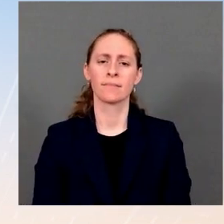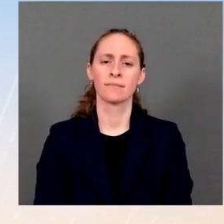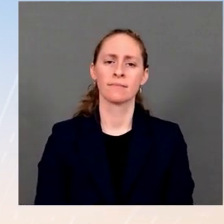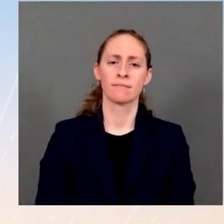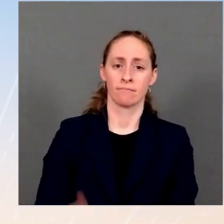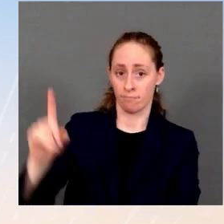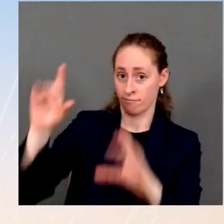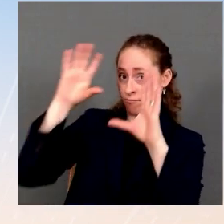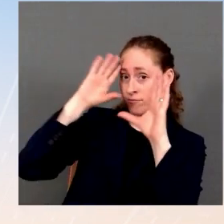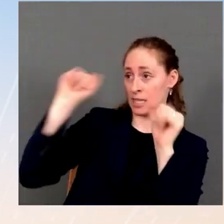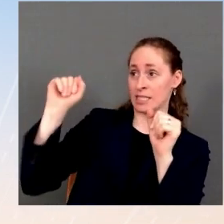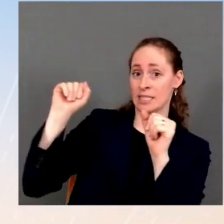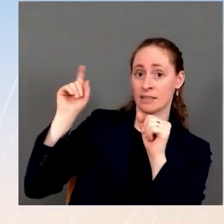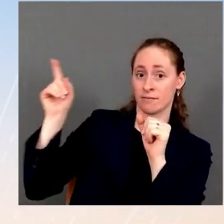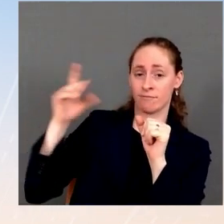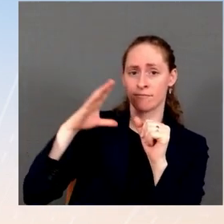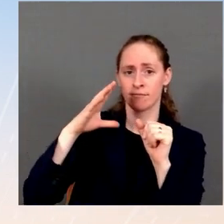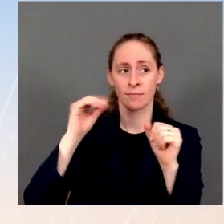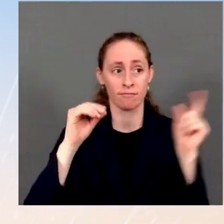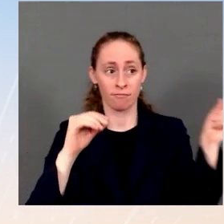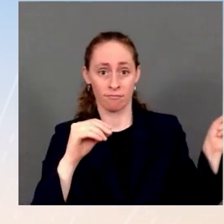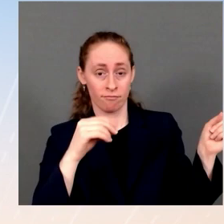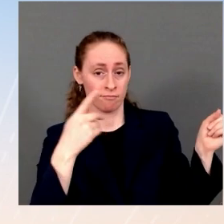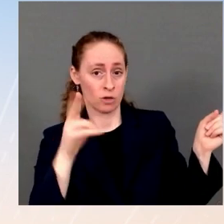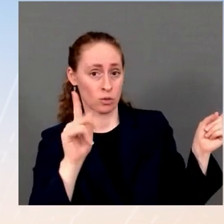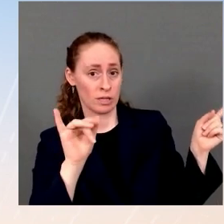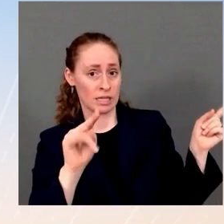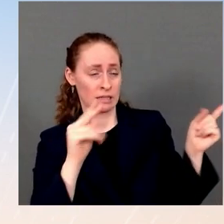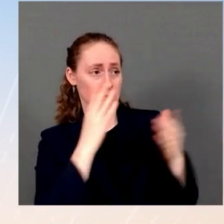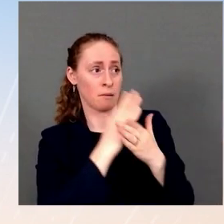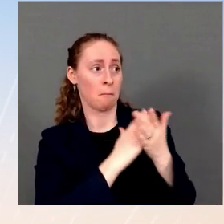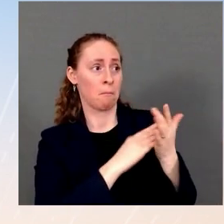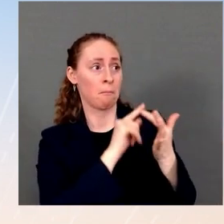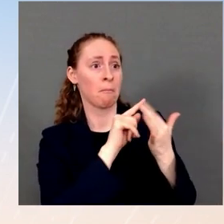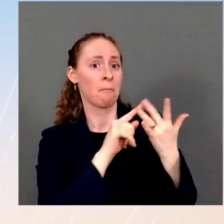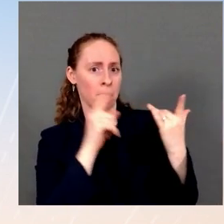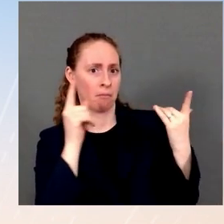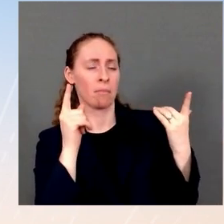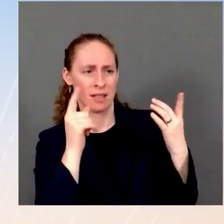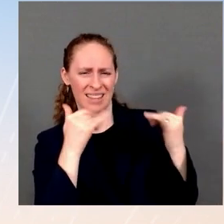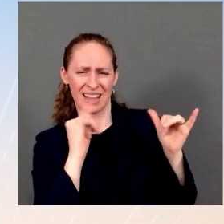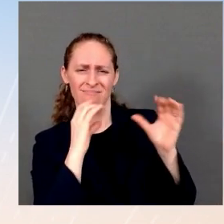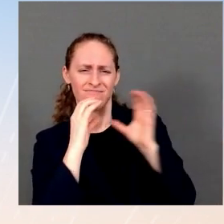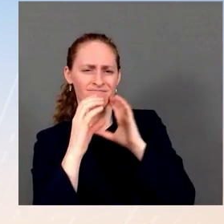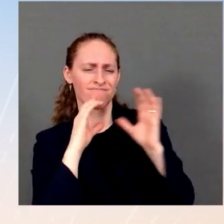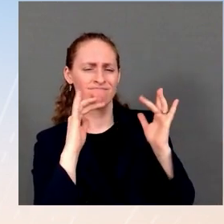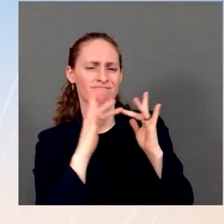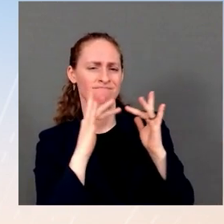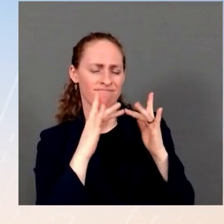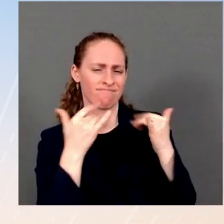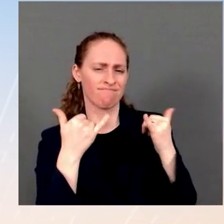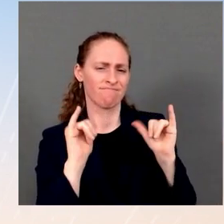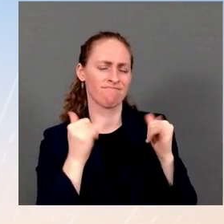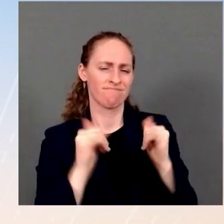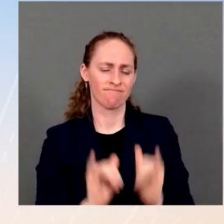had a call with his B9 counterparts. Yesterday, he spoke with Russian Presidential Foreign Policy Advisor.